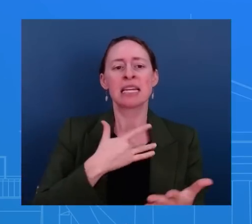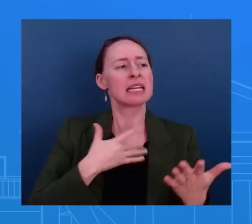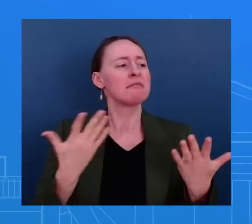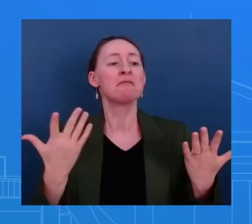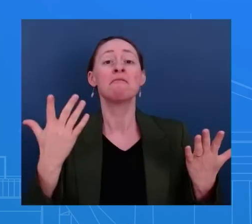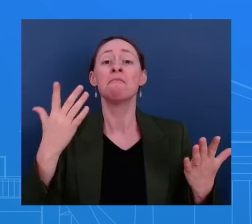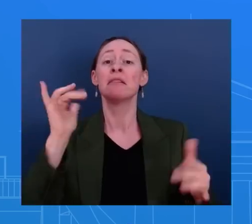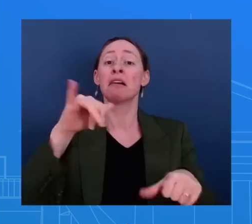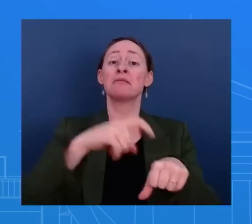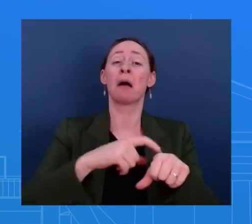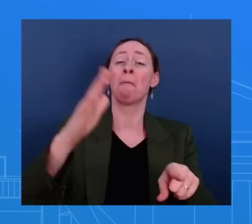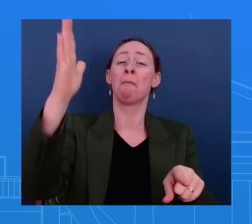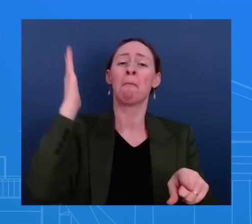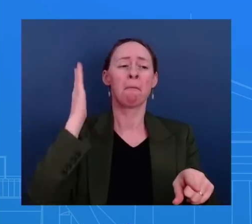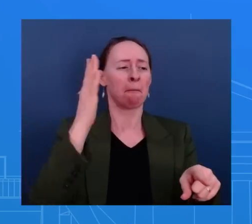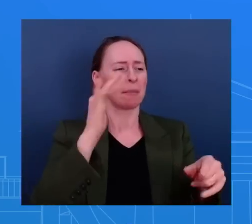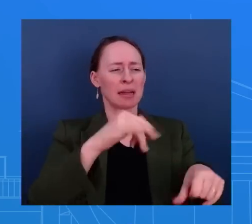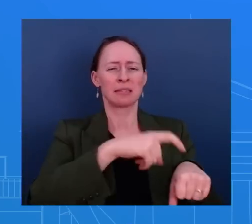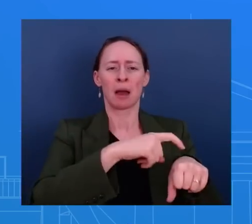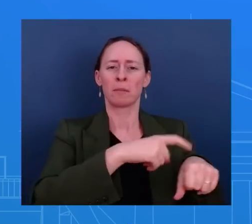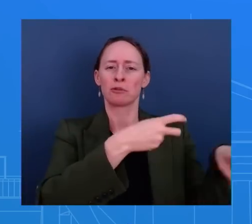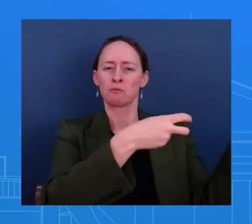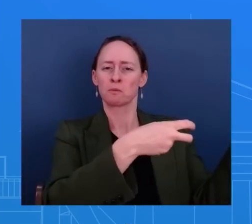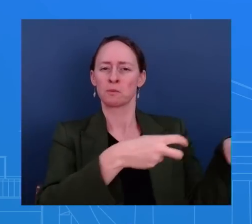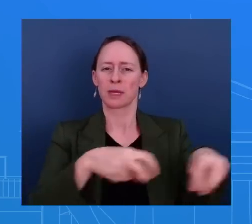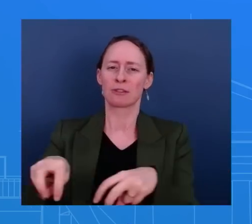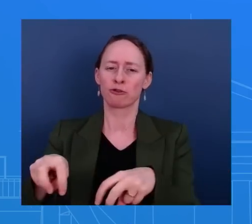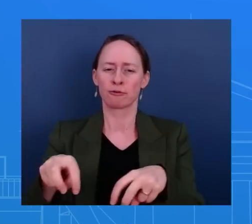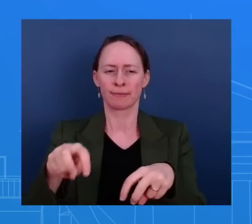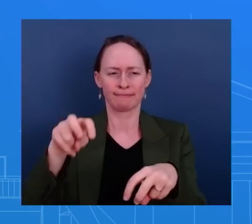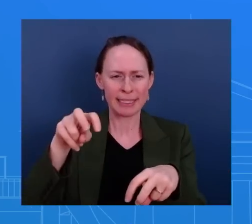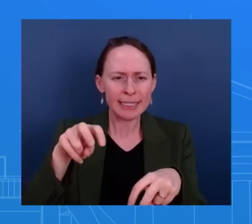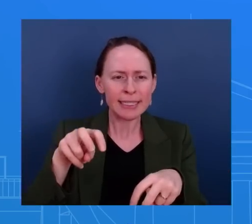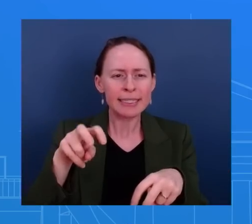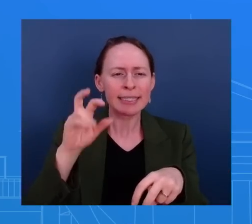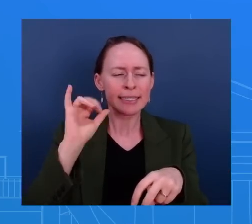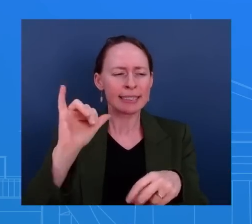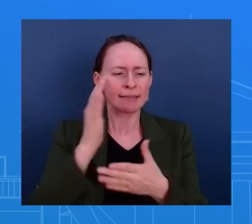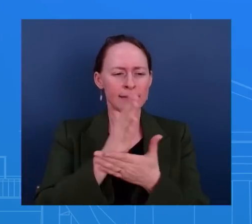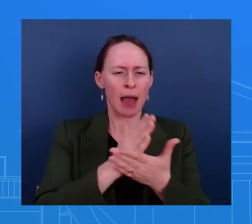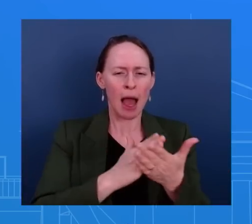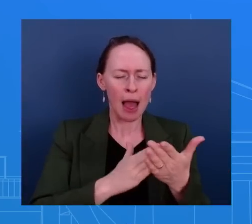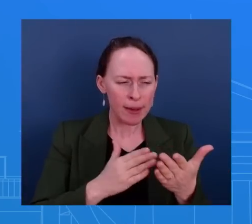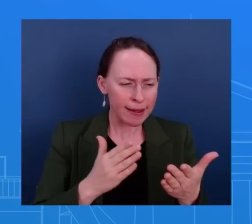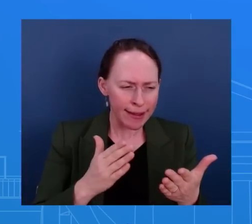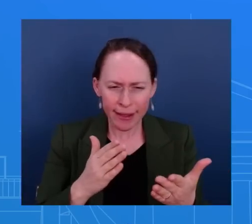I was j- -- did he initially plan to serve one term and at some point change his mind? I -- I didn't -- I don't know what to make of this.